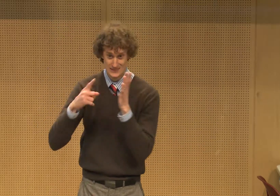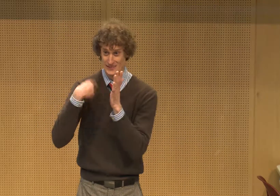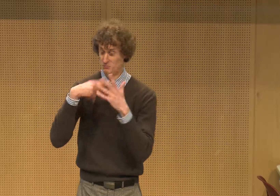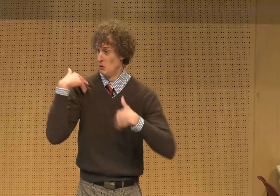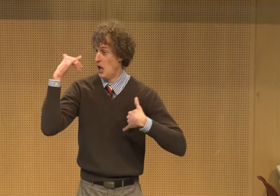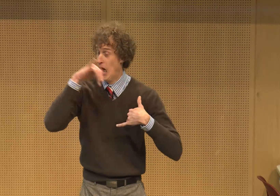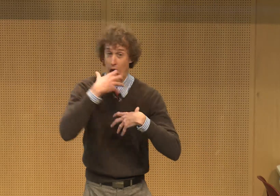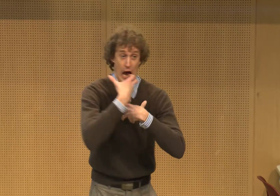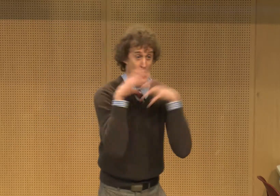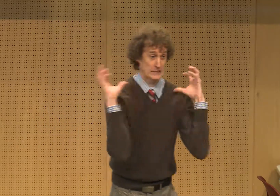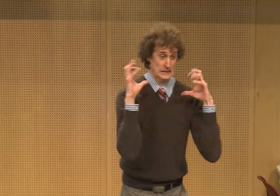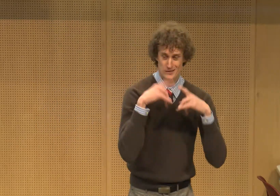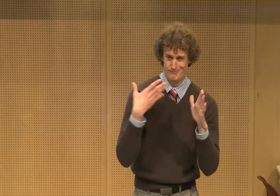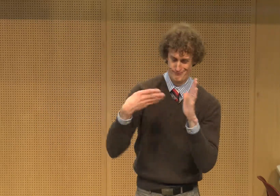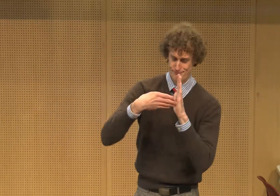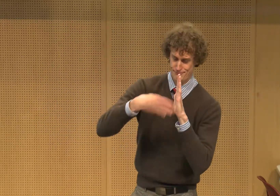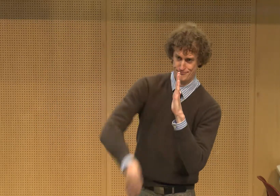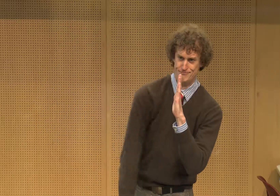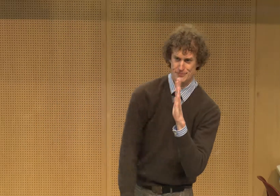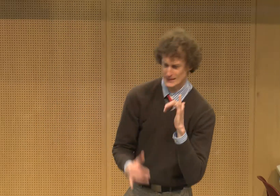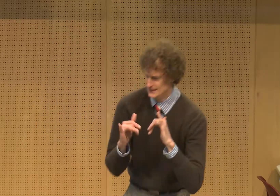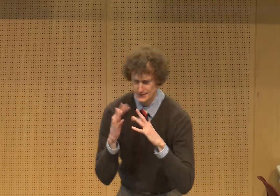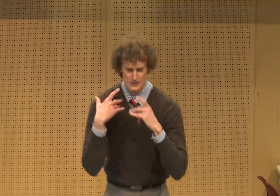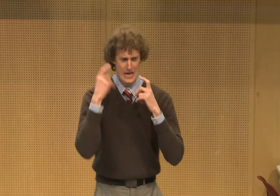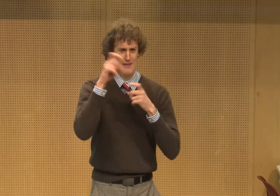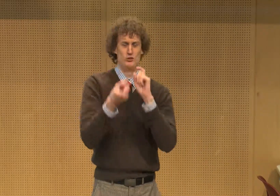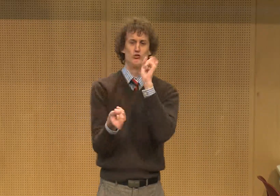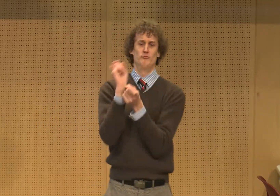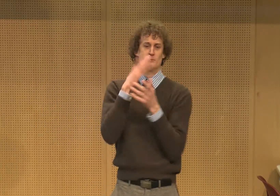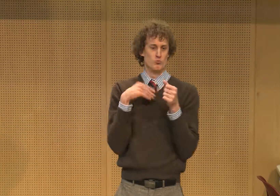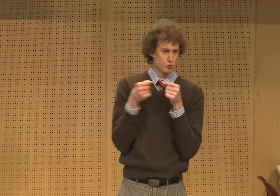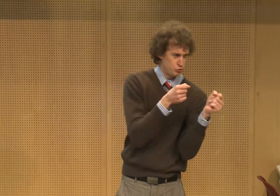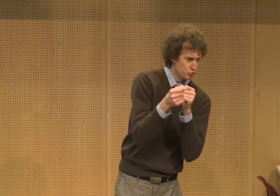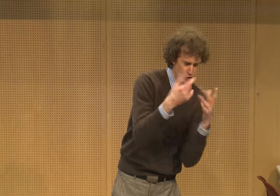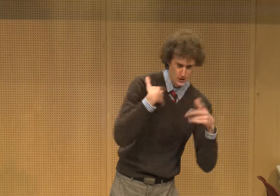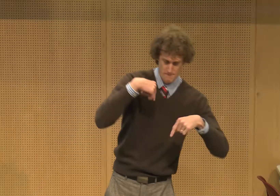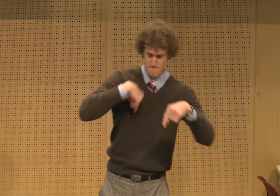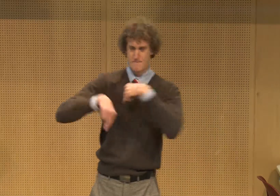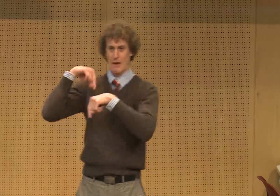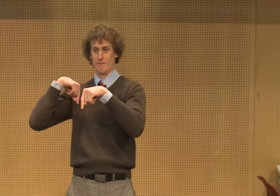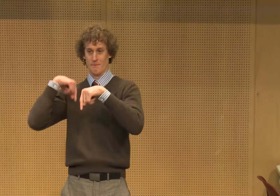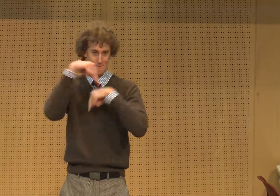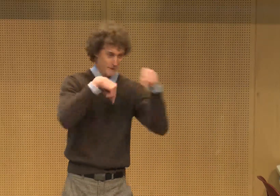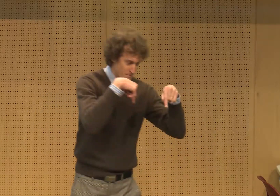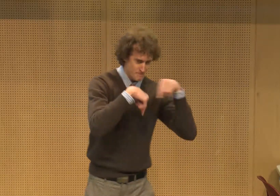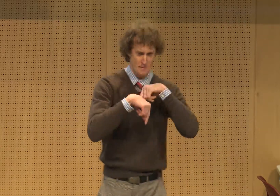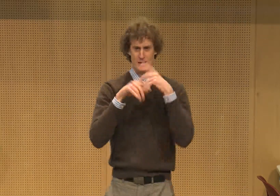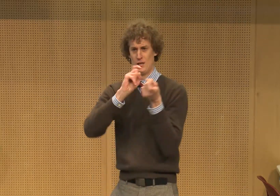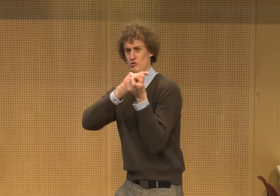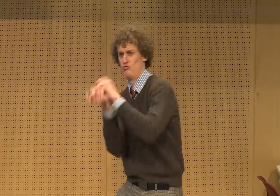is easier than a path that's got its ups and downs, its peaks and valleys, its ditches for you to fall into.